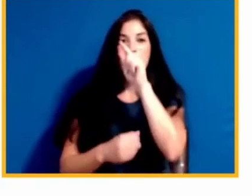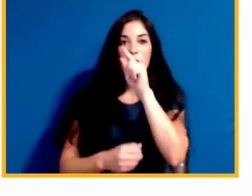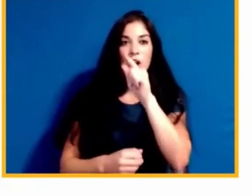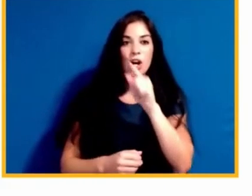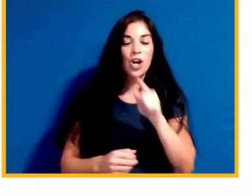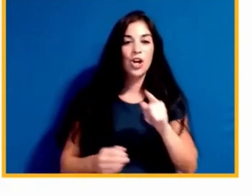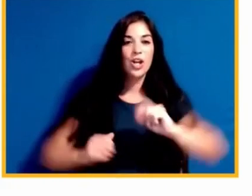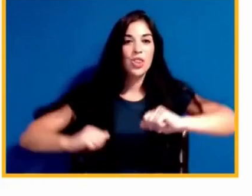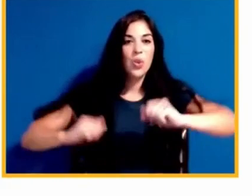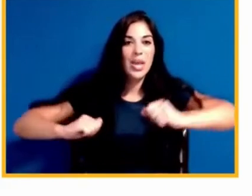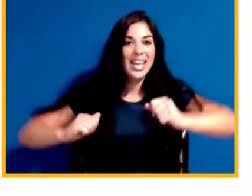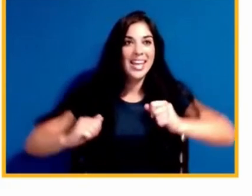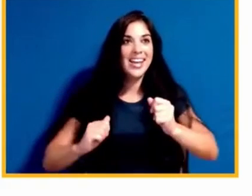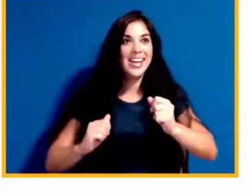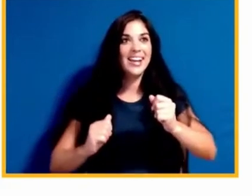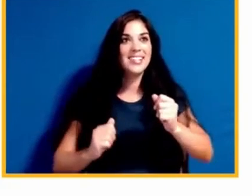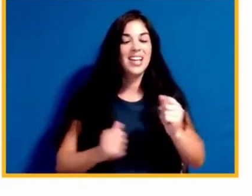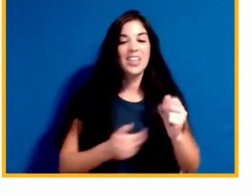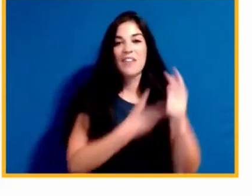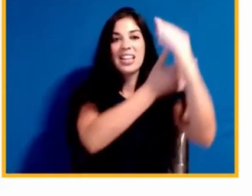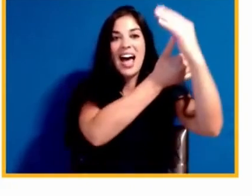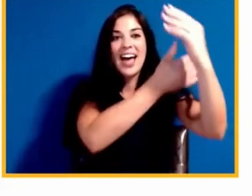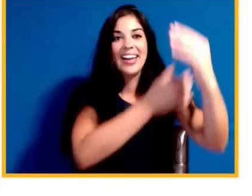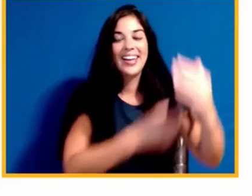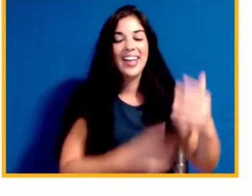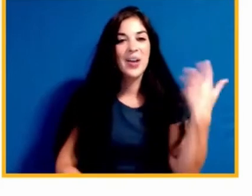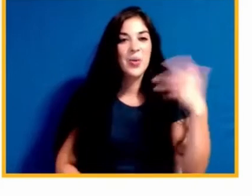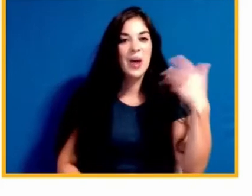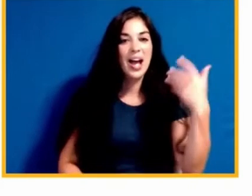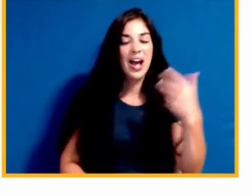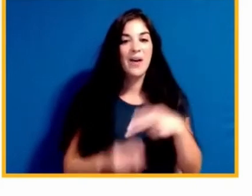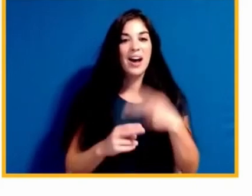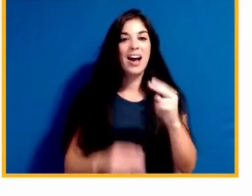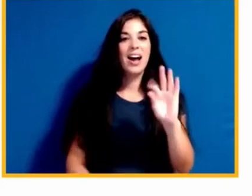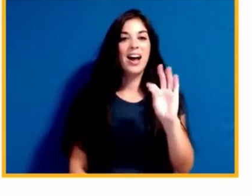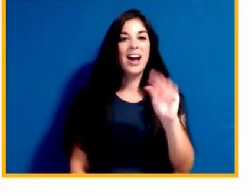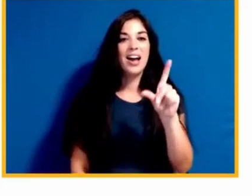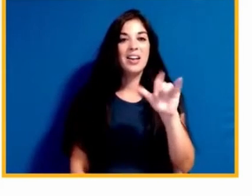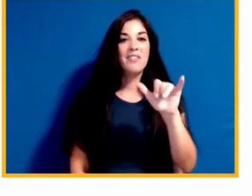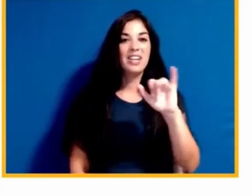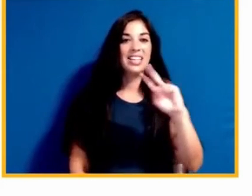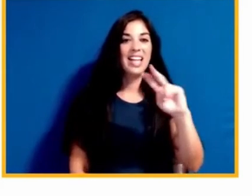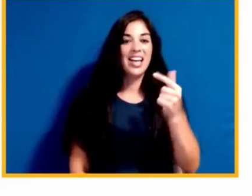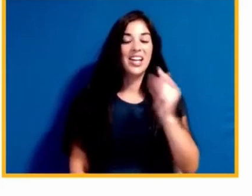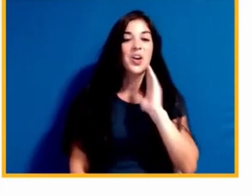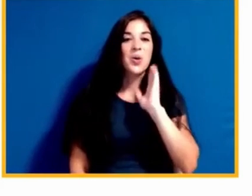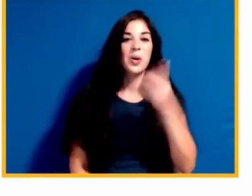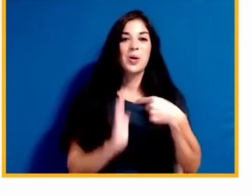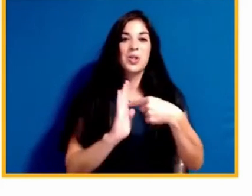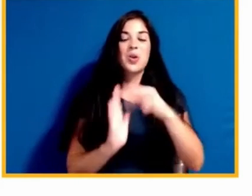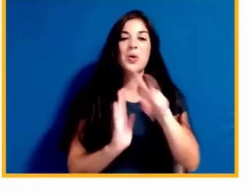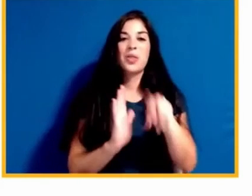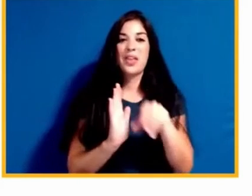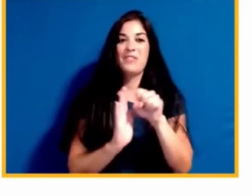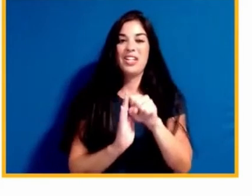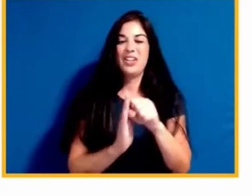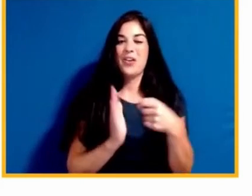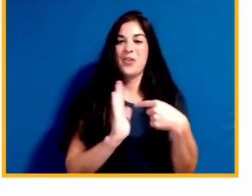Yeah, "high-flying" I think is definitely gonna be featuring this video beside it whenever you look it up on the dictionary.